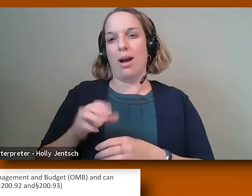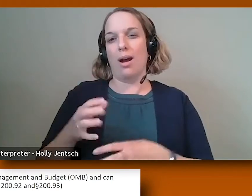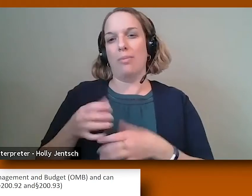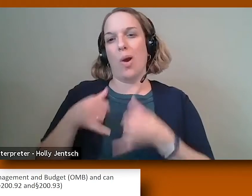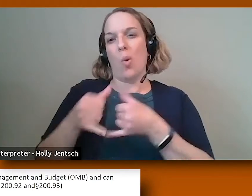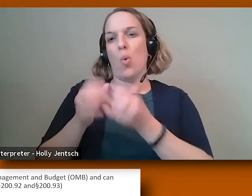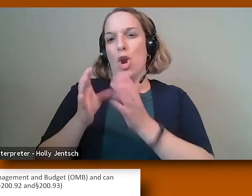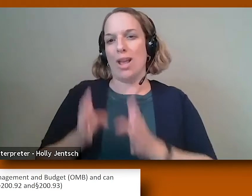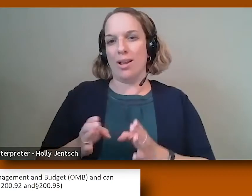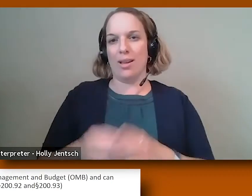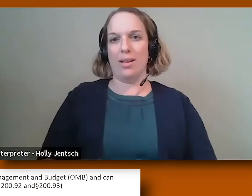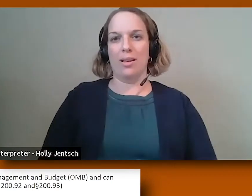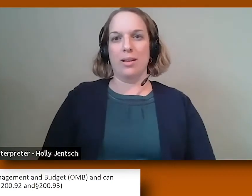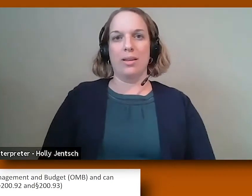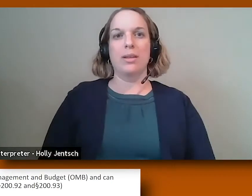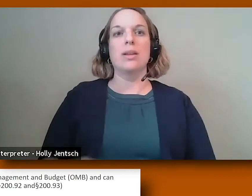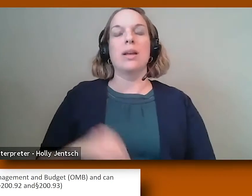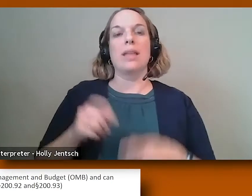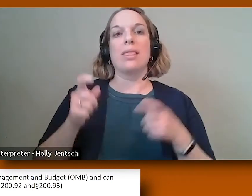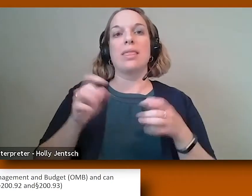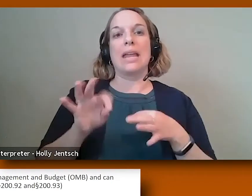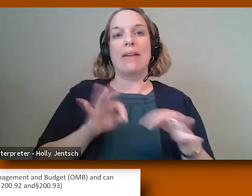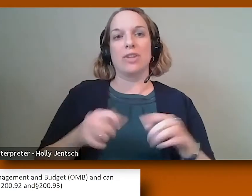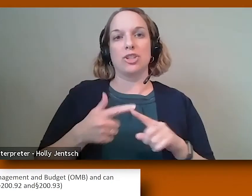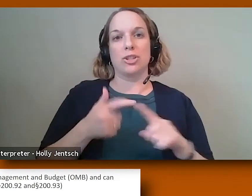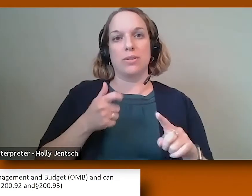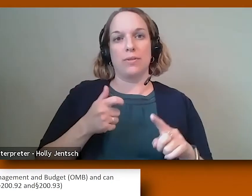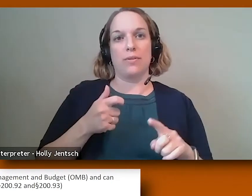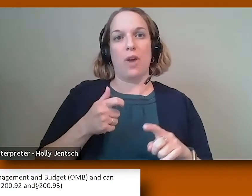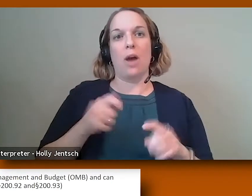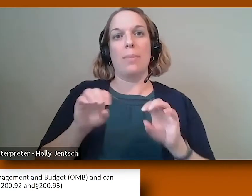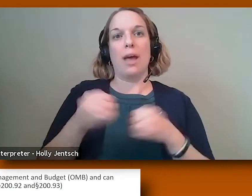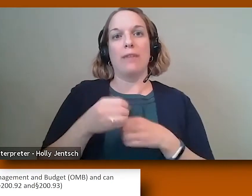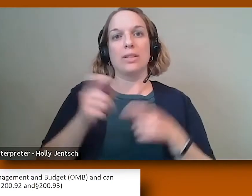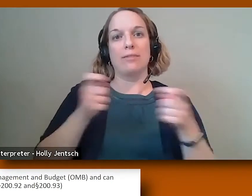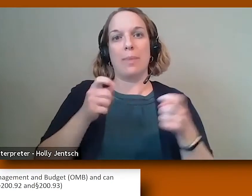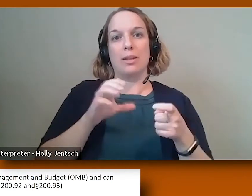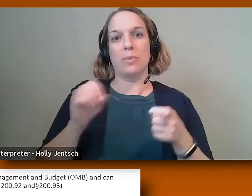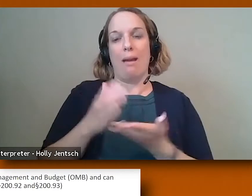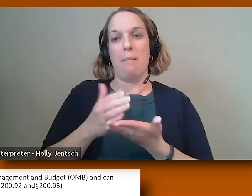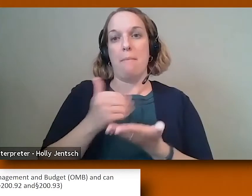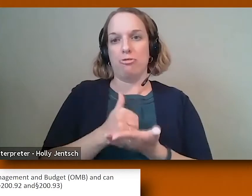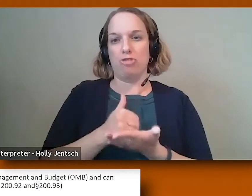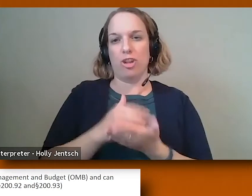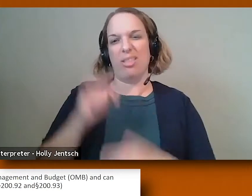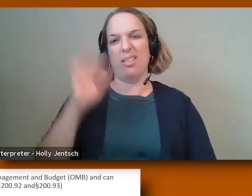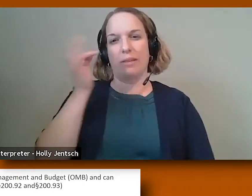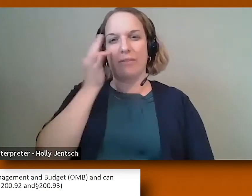from the Office of Management and Budget, which is a federal office, so it's not RIT